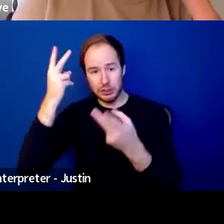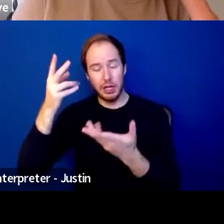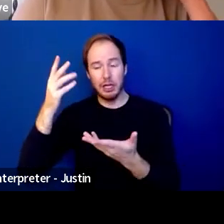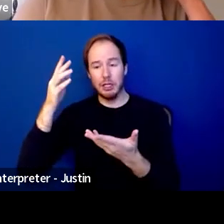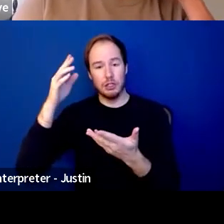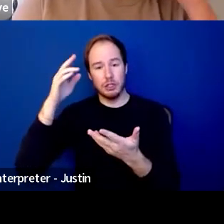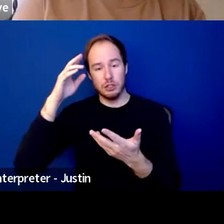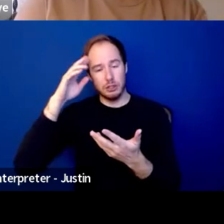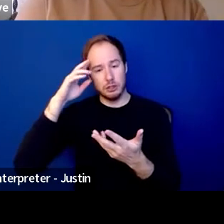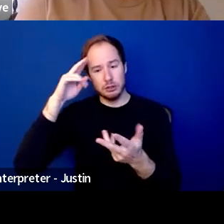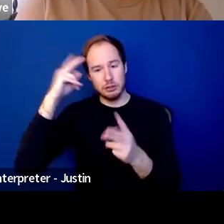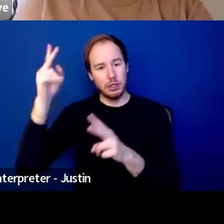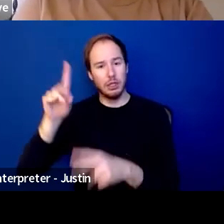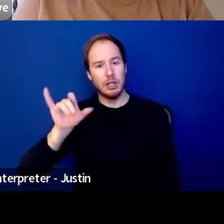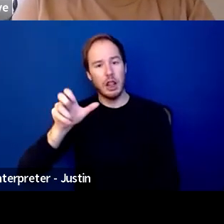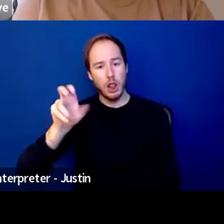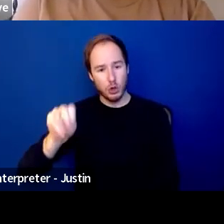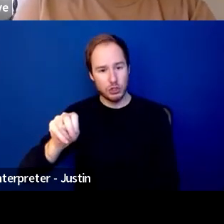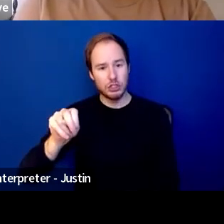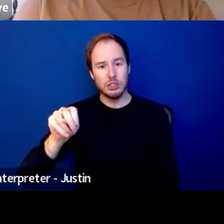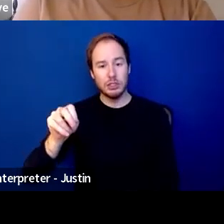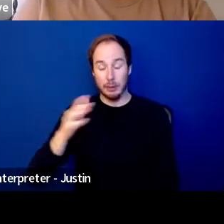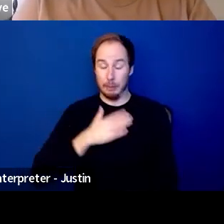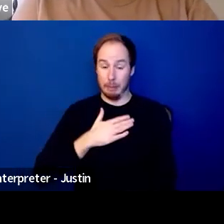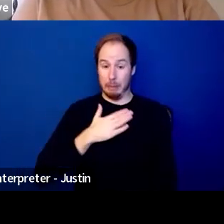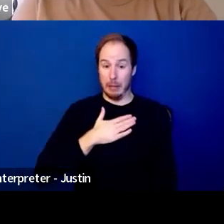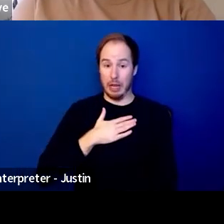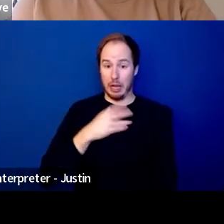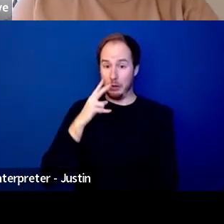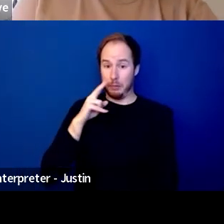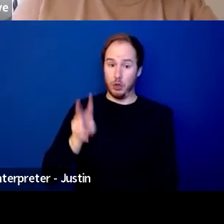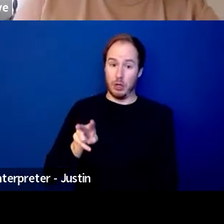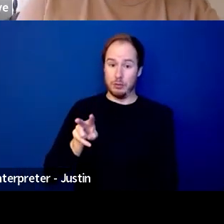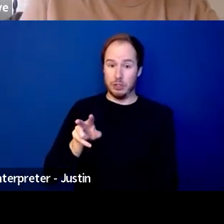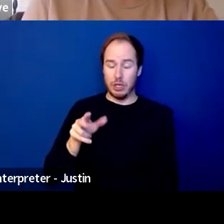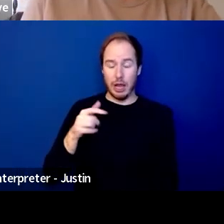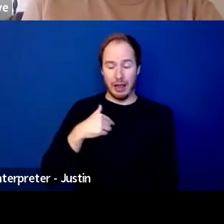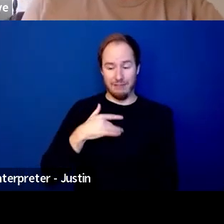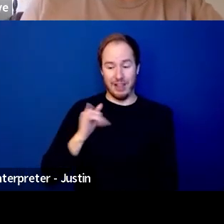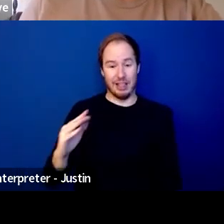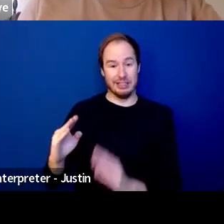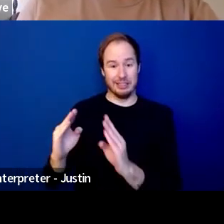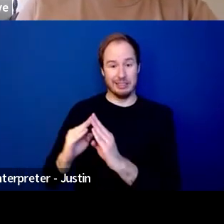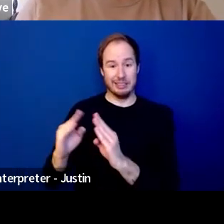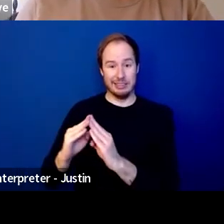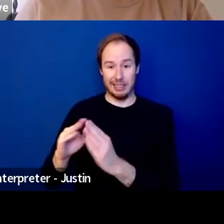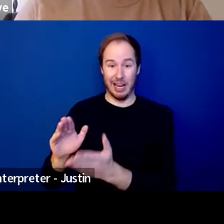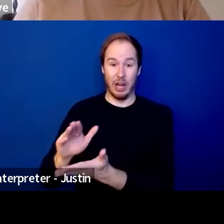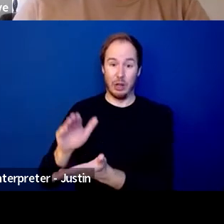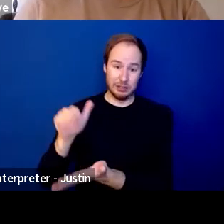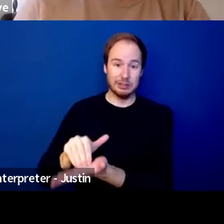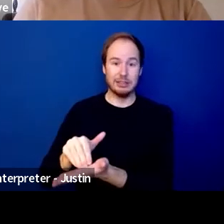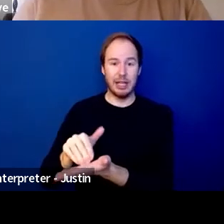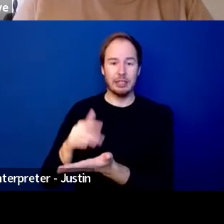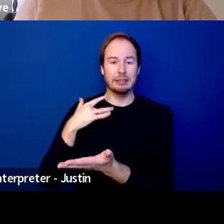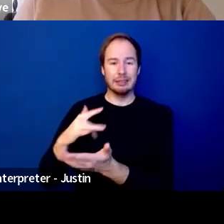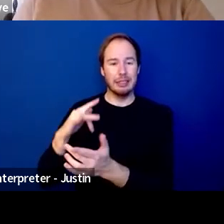And I would say, I don't know, this is just my perception, but I feel like downtown centers tend to attract people